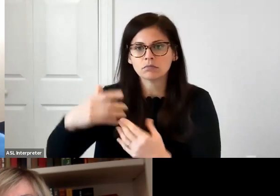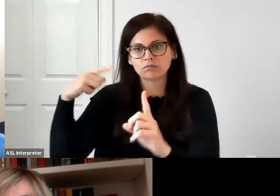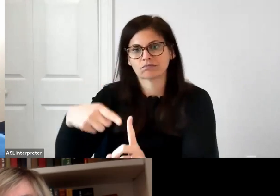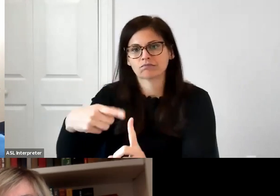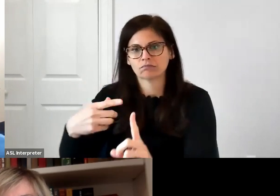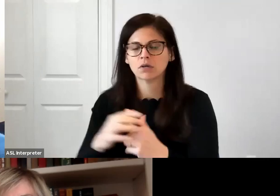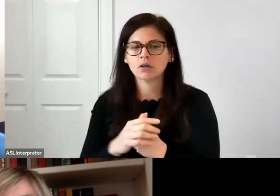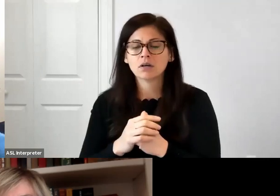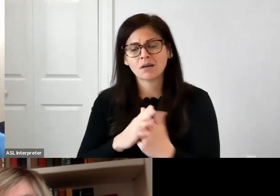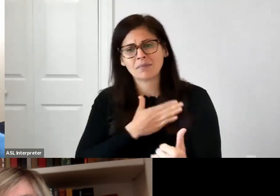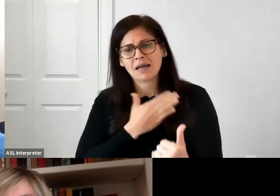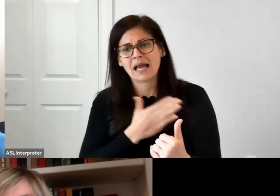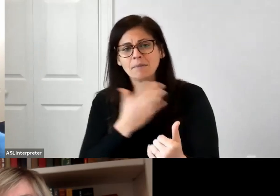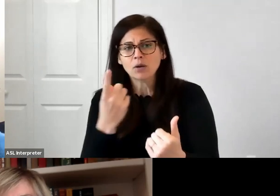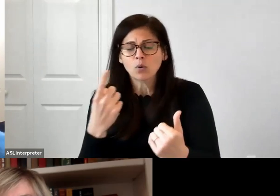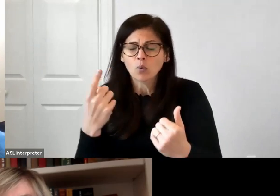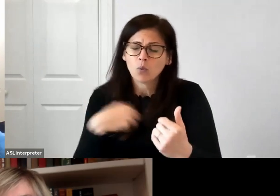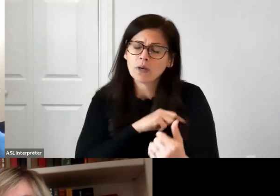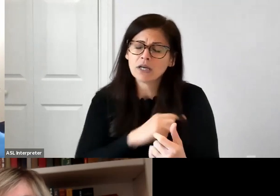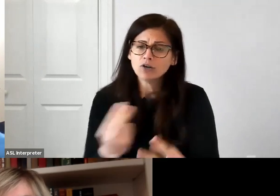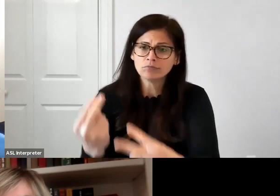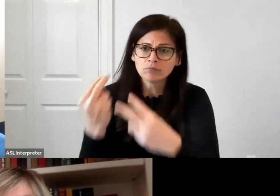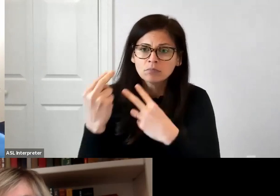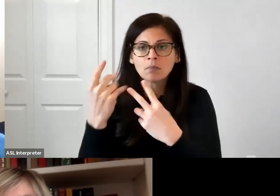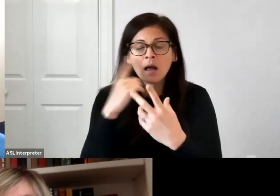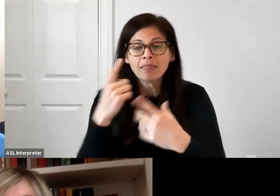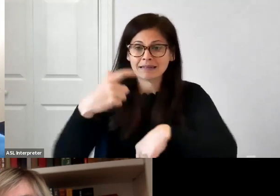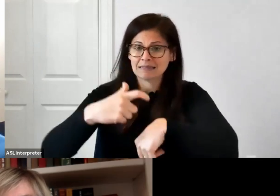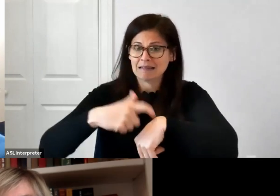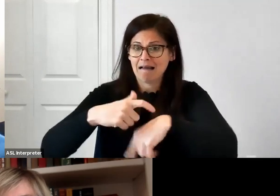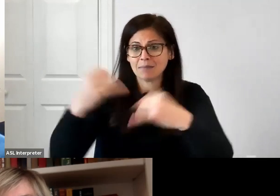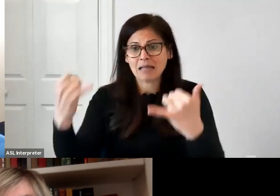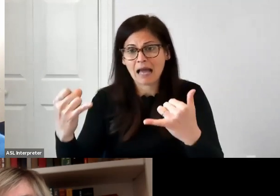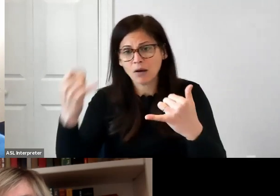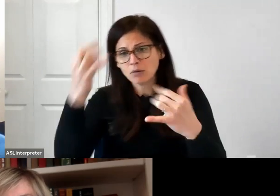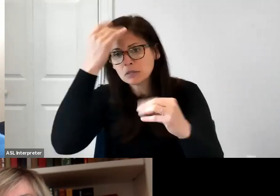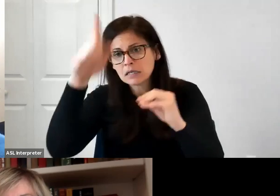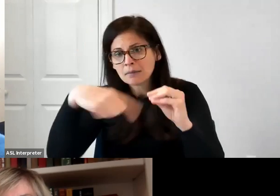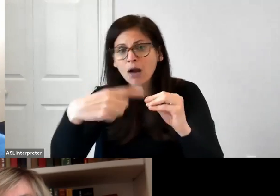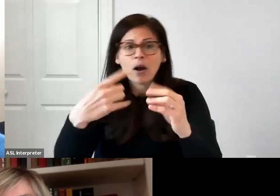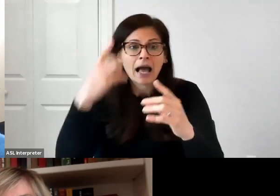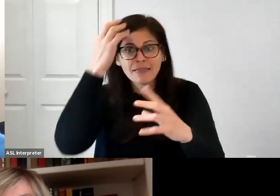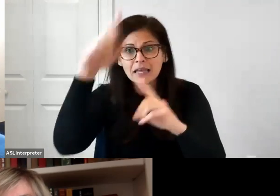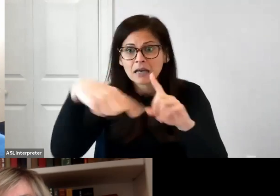to reflect on the times as they are. And to even think about the times that might be.